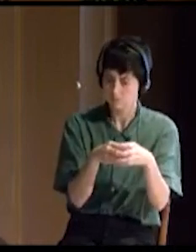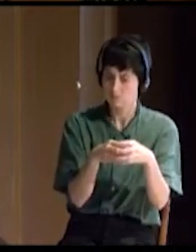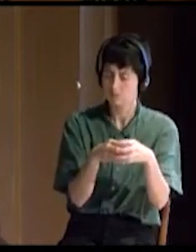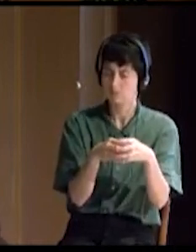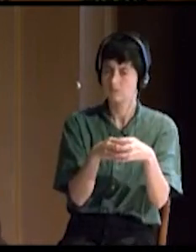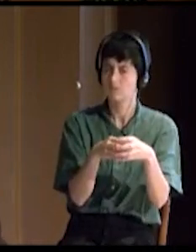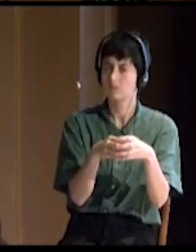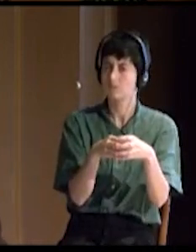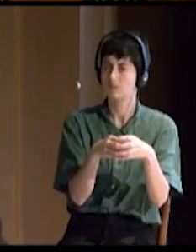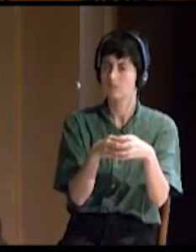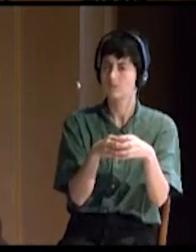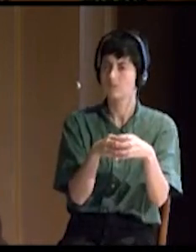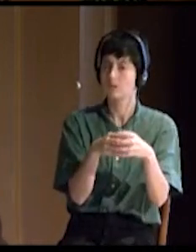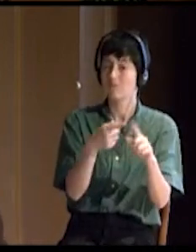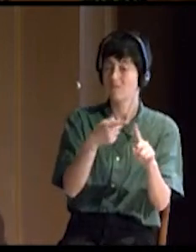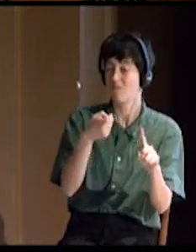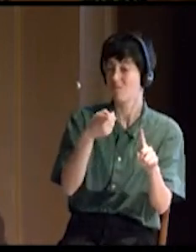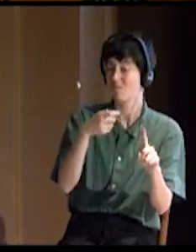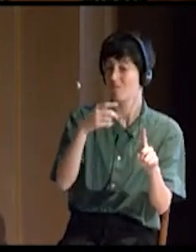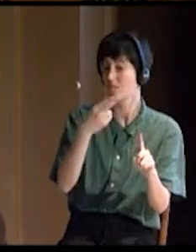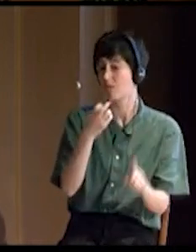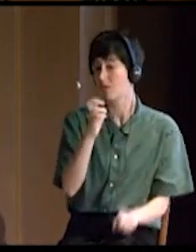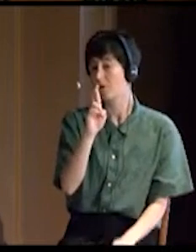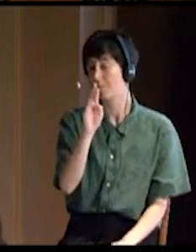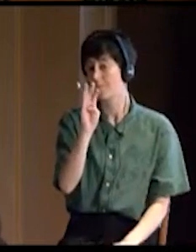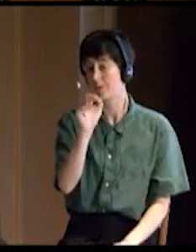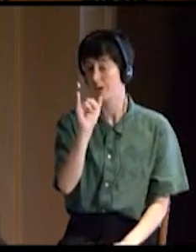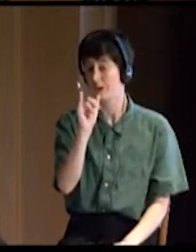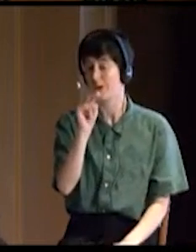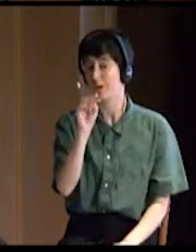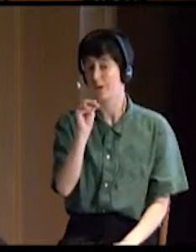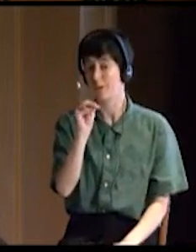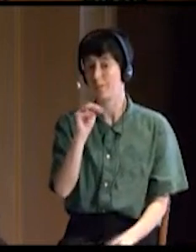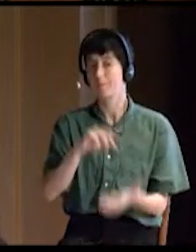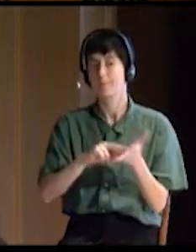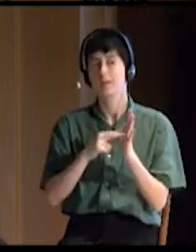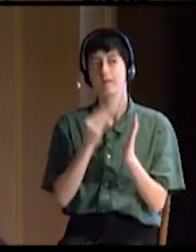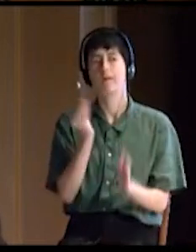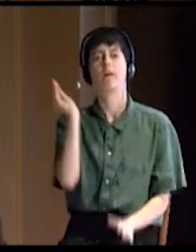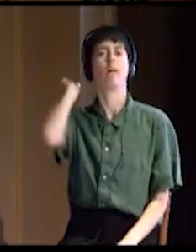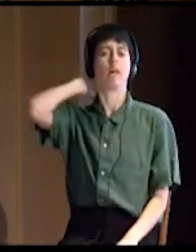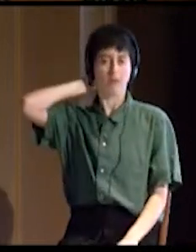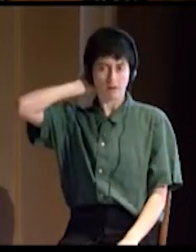that at least historically Panama has had at least six species of Cora.